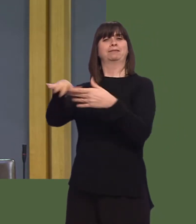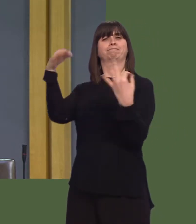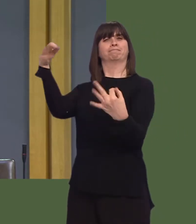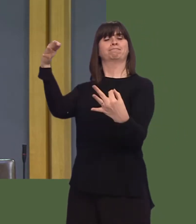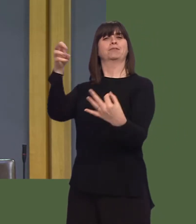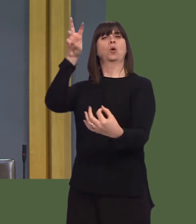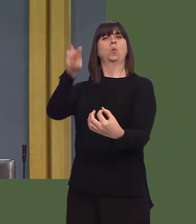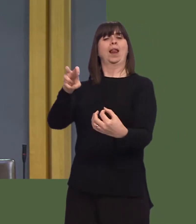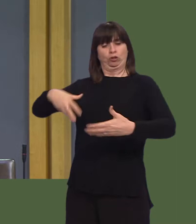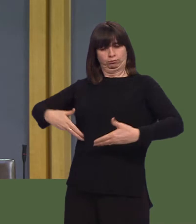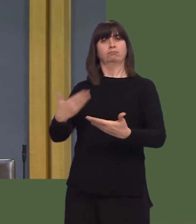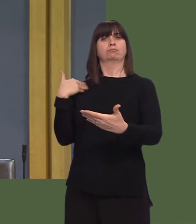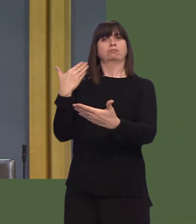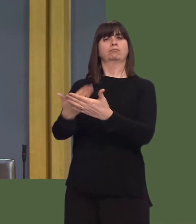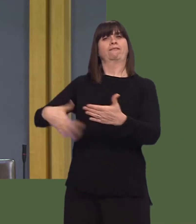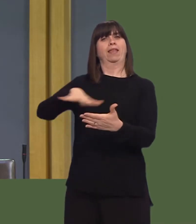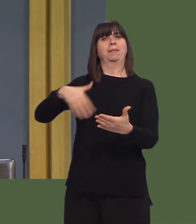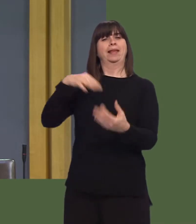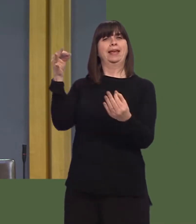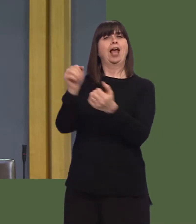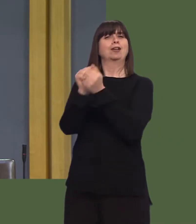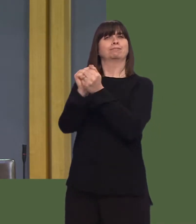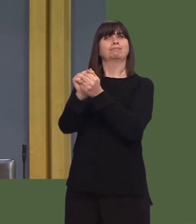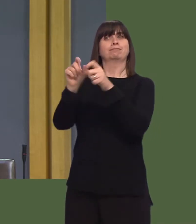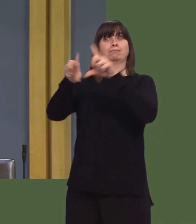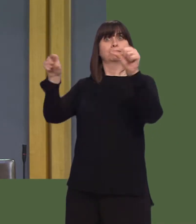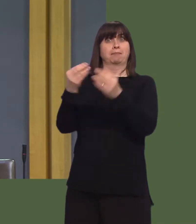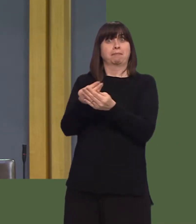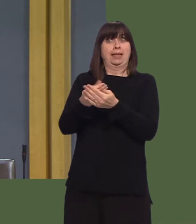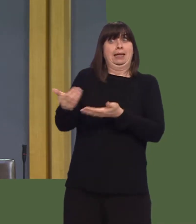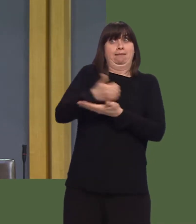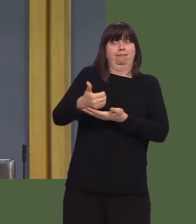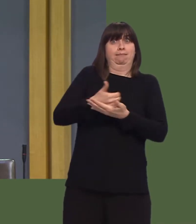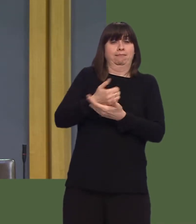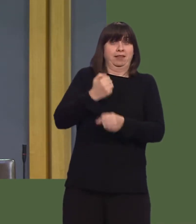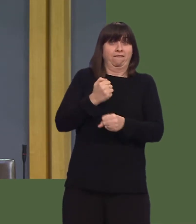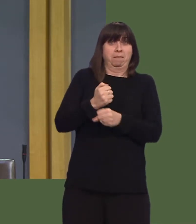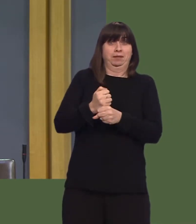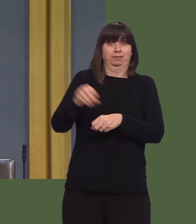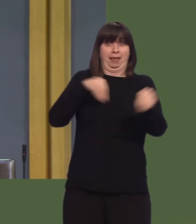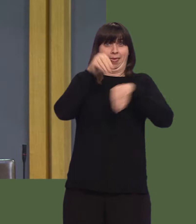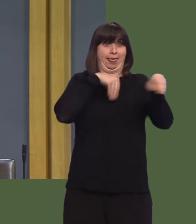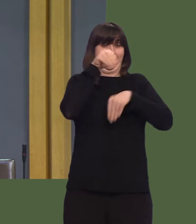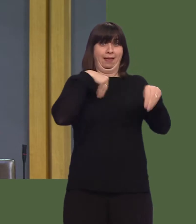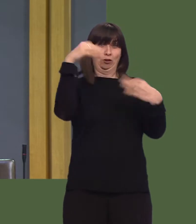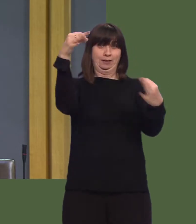heritage certification from the Government that they will cherish, it will raise funds for the Welsh Government that could be put towards great efforts and projects like Wales